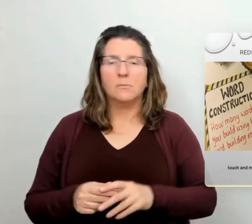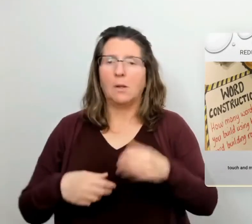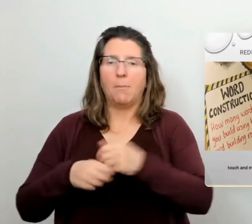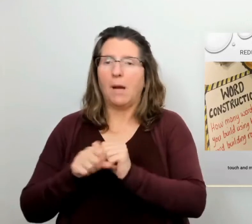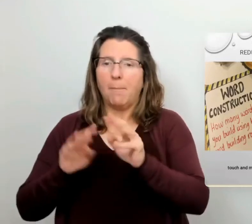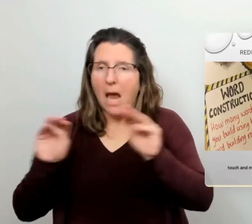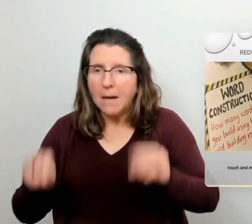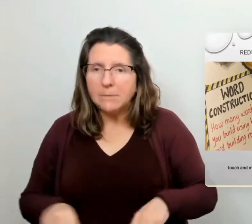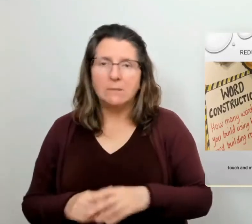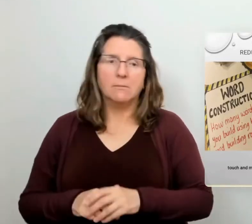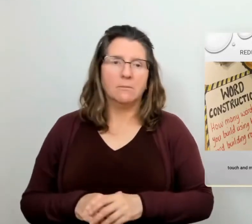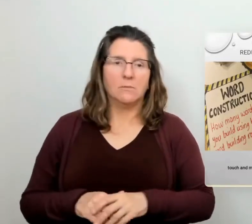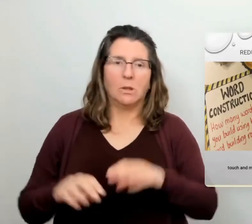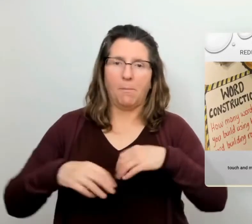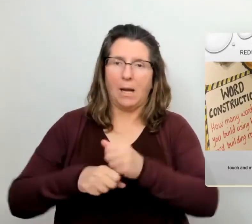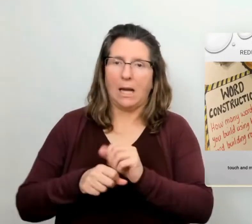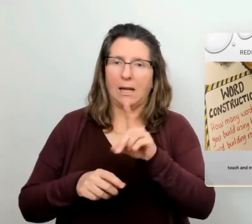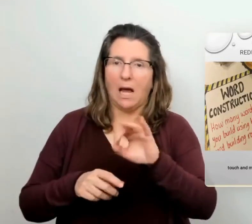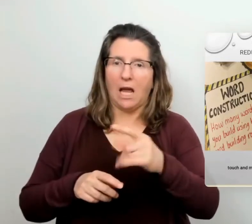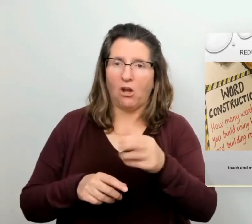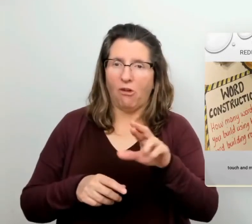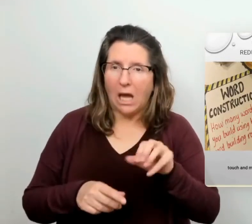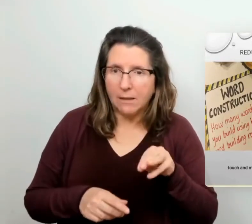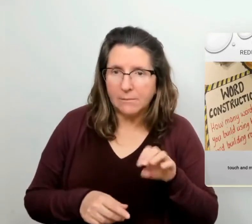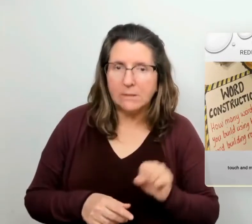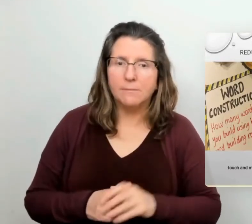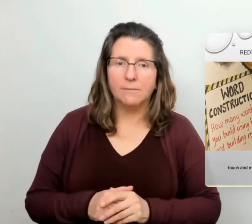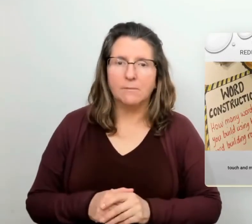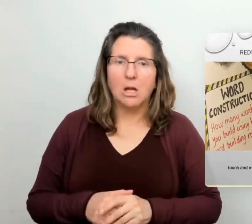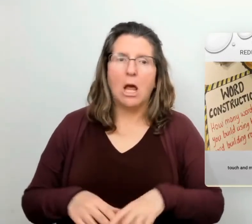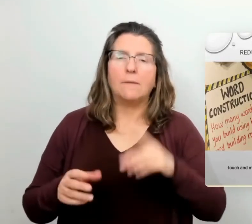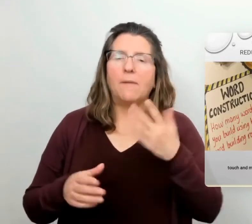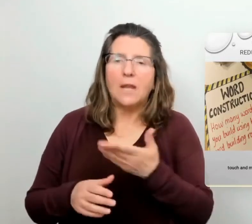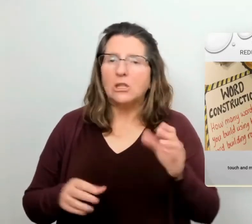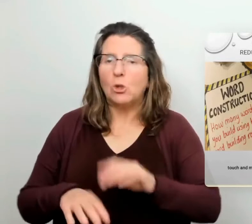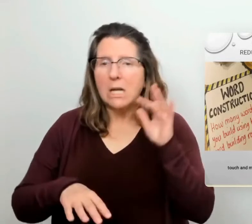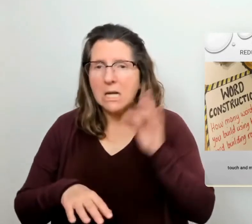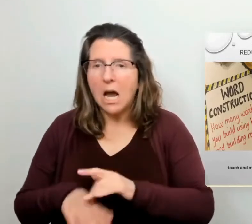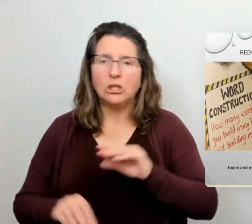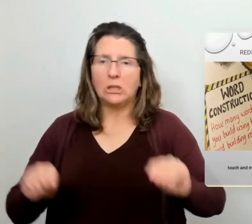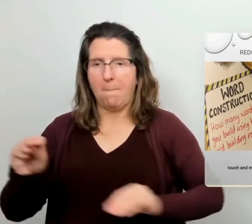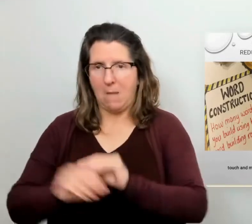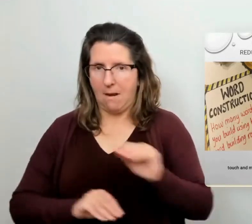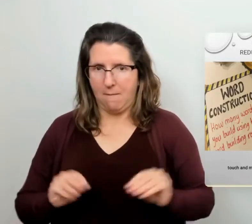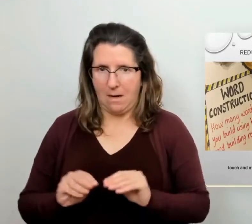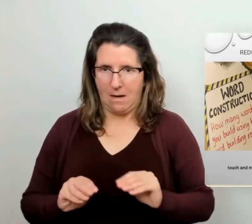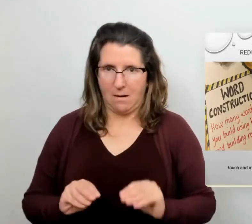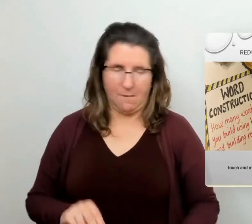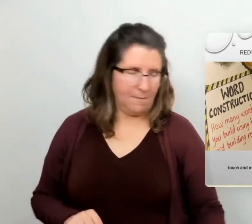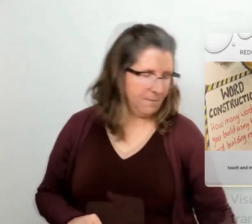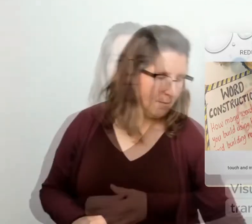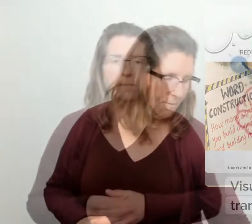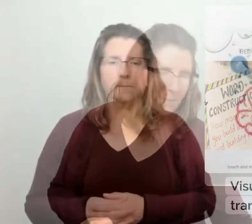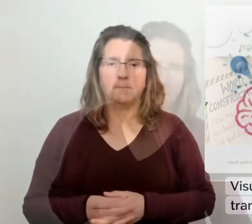You can make word maps or diagrams. These kinds of activities engage tactile learners.